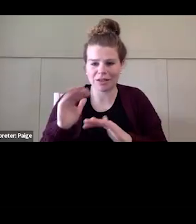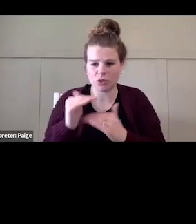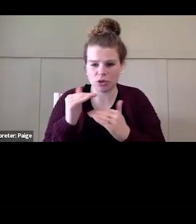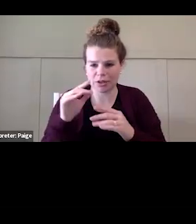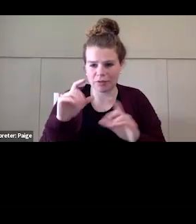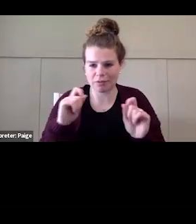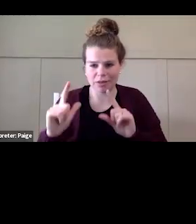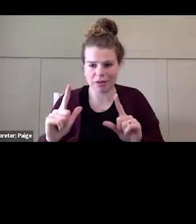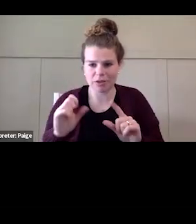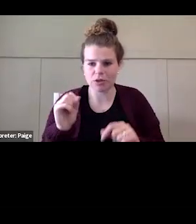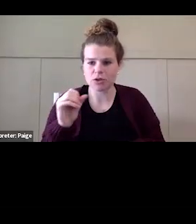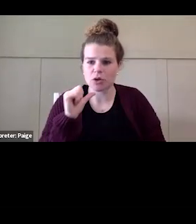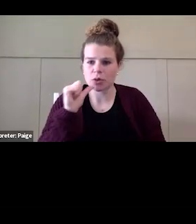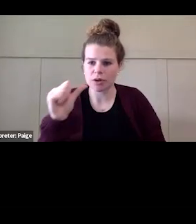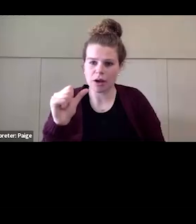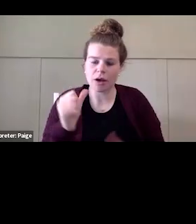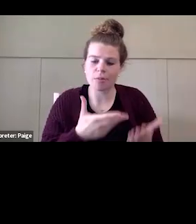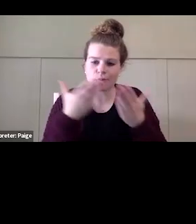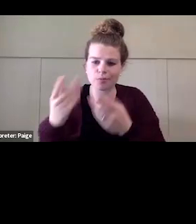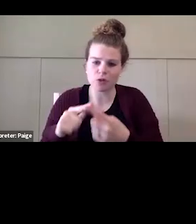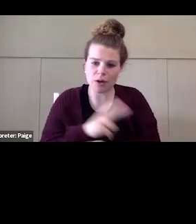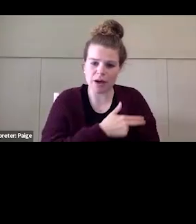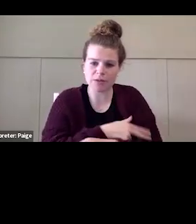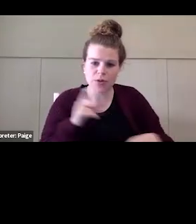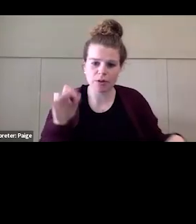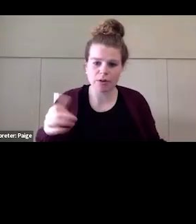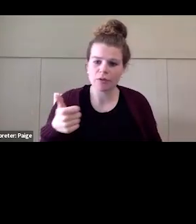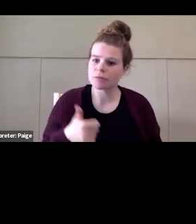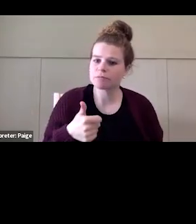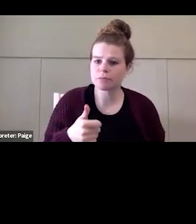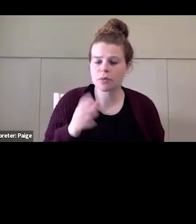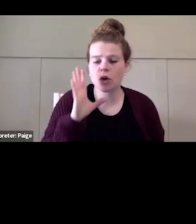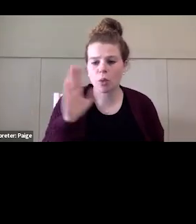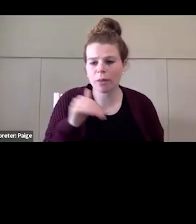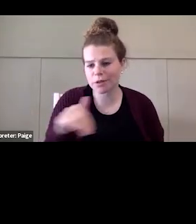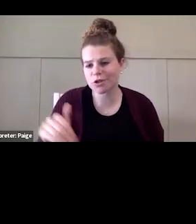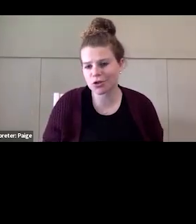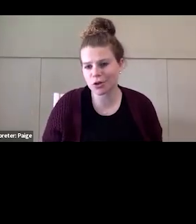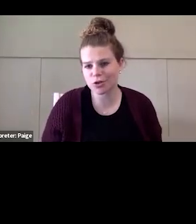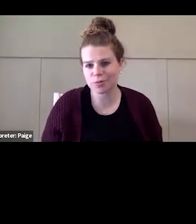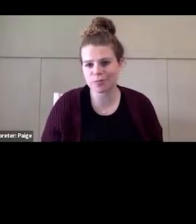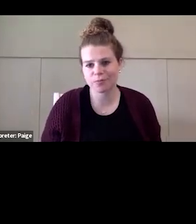so that we're not taking someone to the hospital who's likely to be discharged in a couple of hours